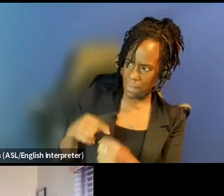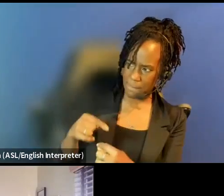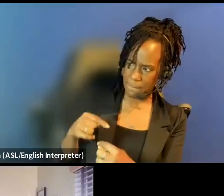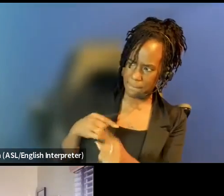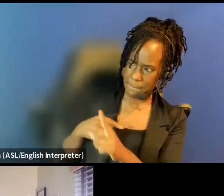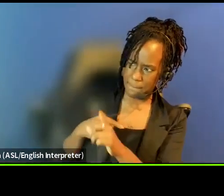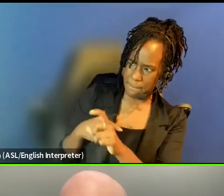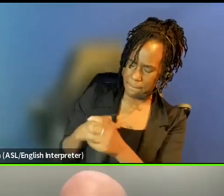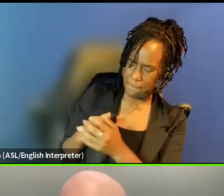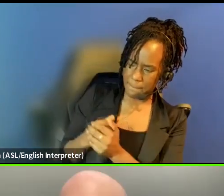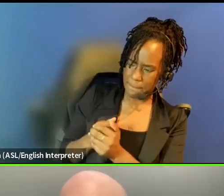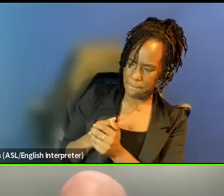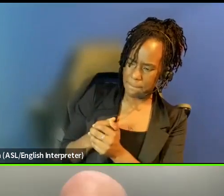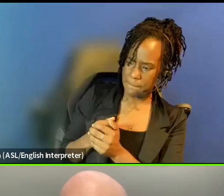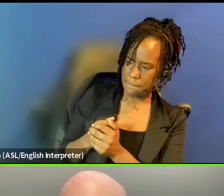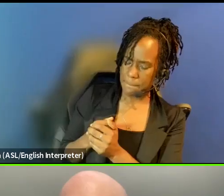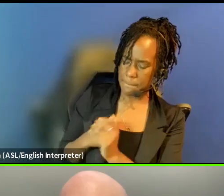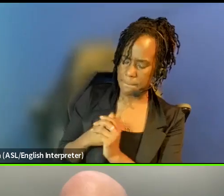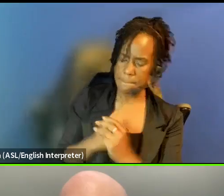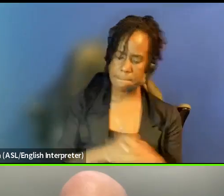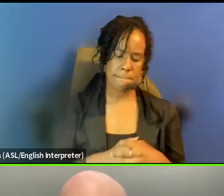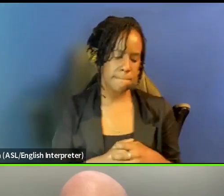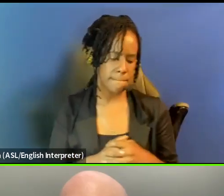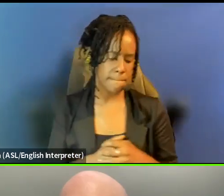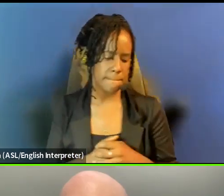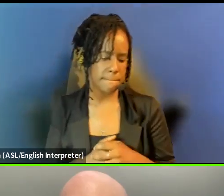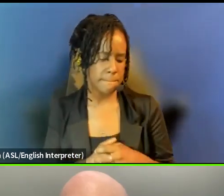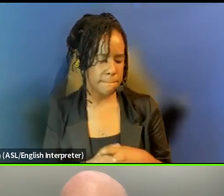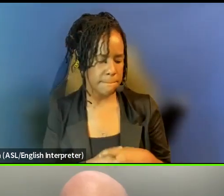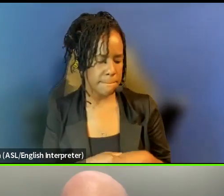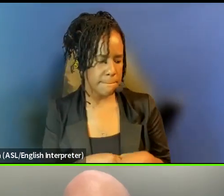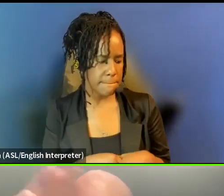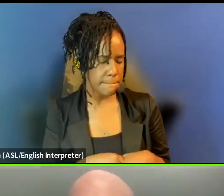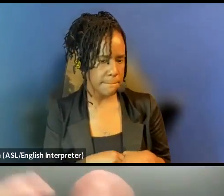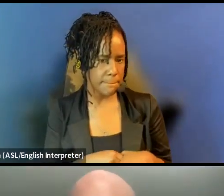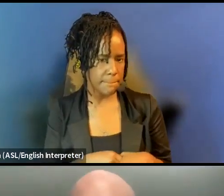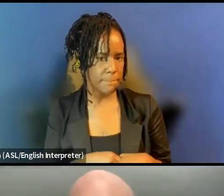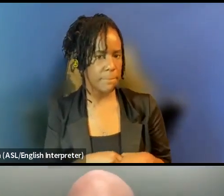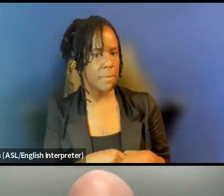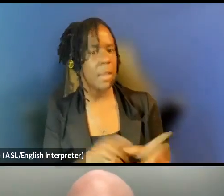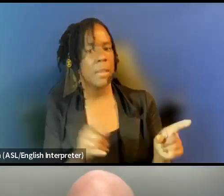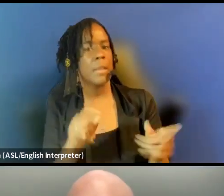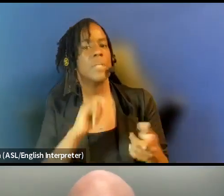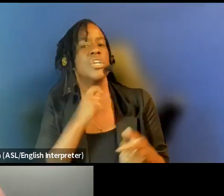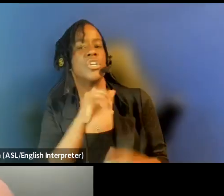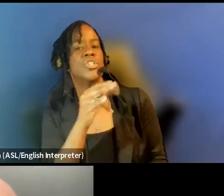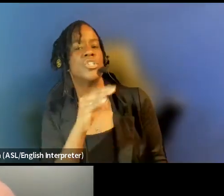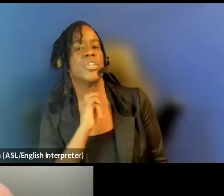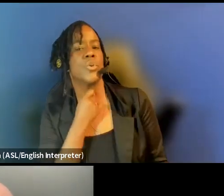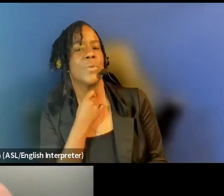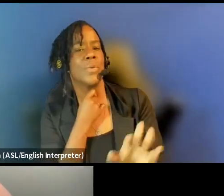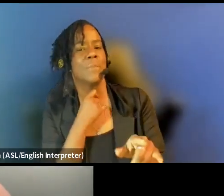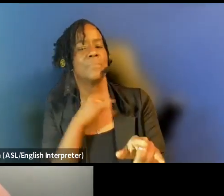quick question and then we're on time to move to our next presenter. Is this going to